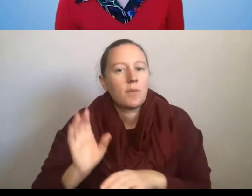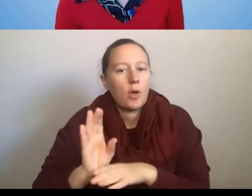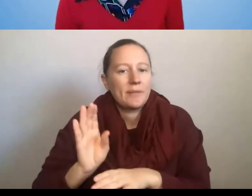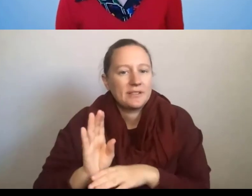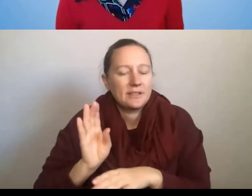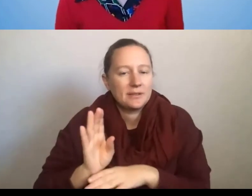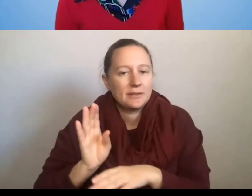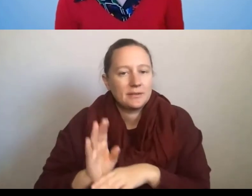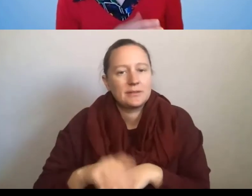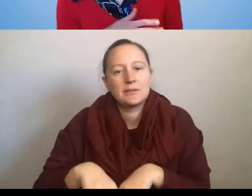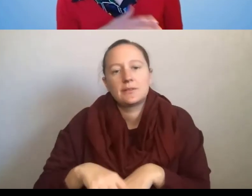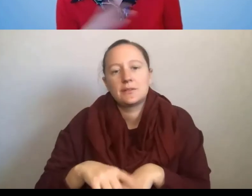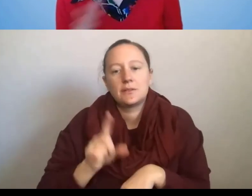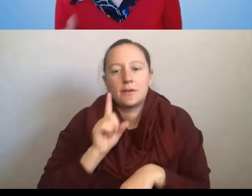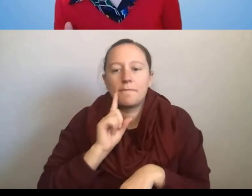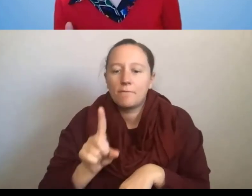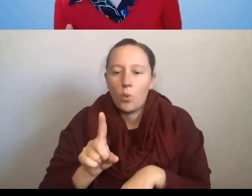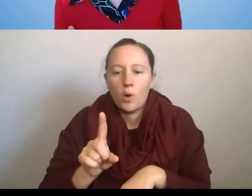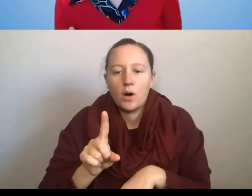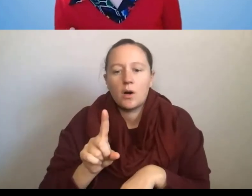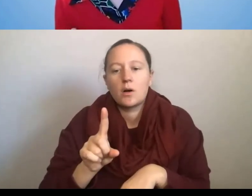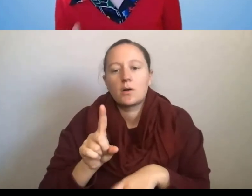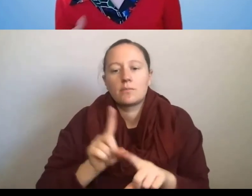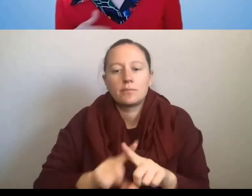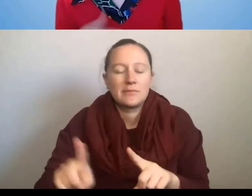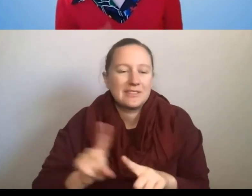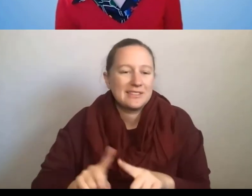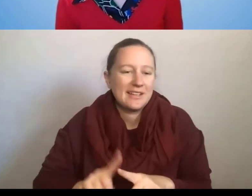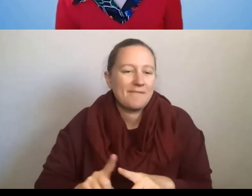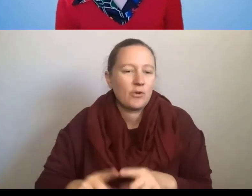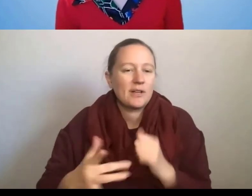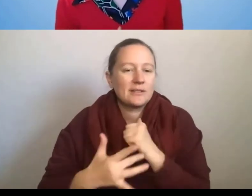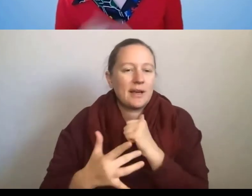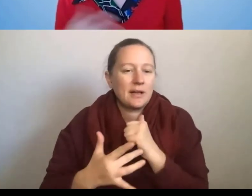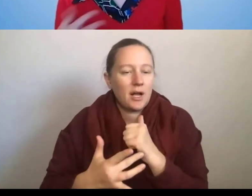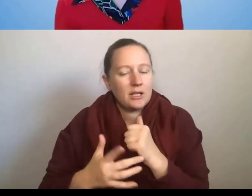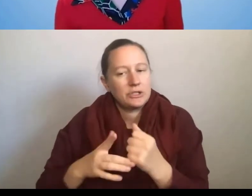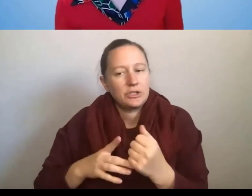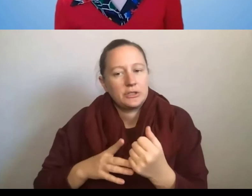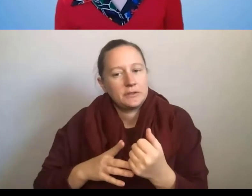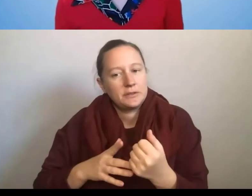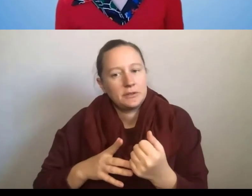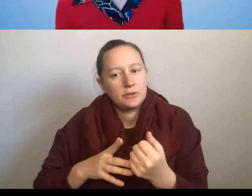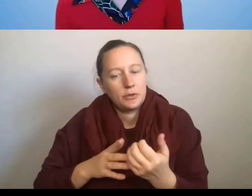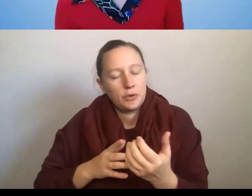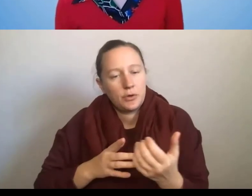to bring different technologies through the FDA process